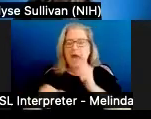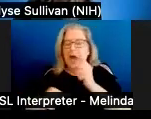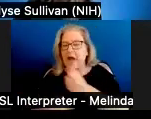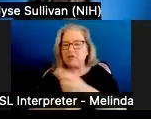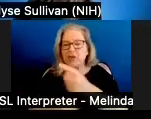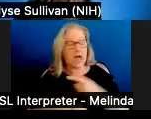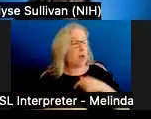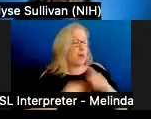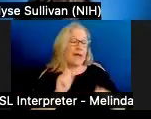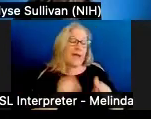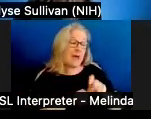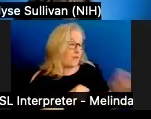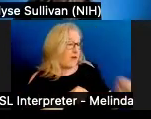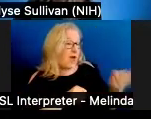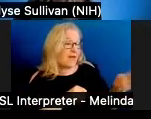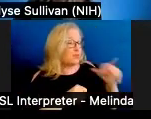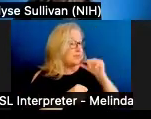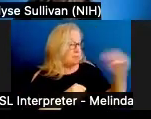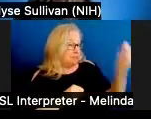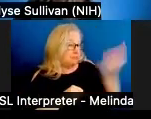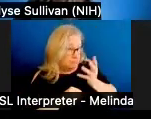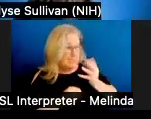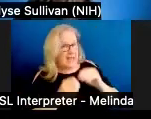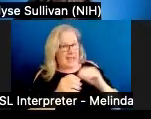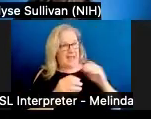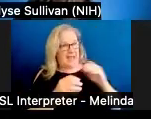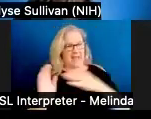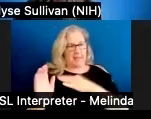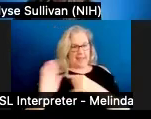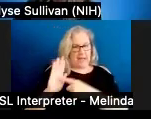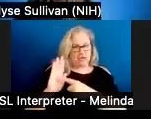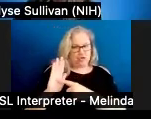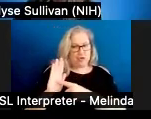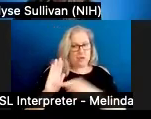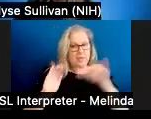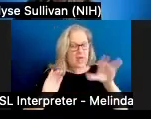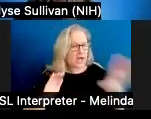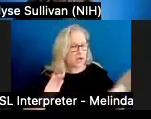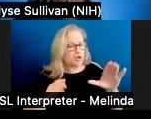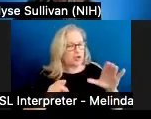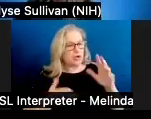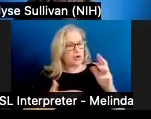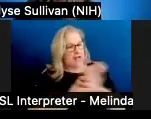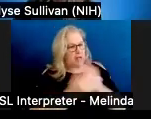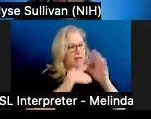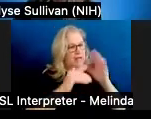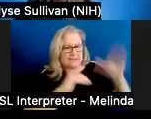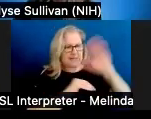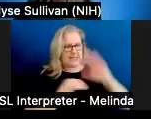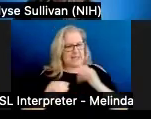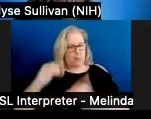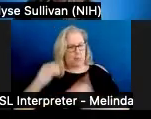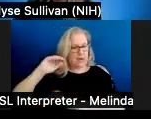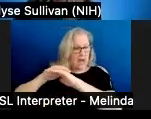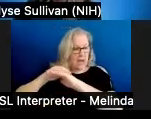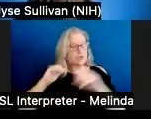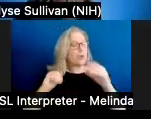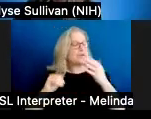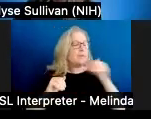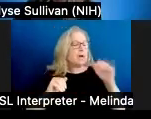if you haven't noted to us in that competing application that the salary actually exceeds the cap. So it's always in your best interest to note it.